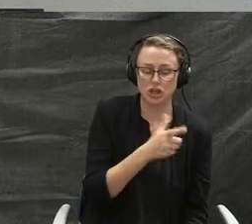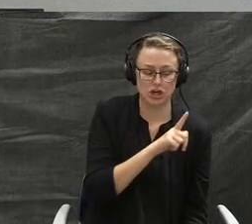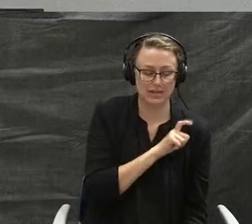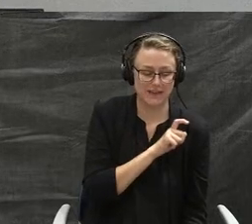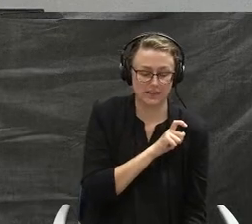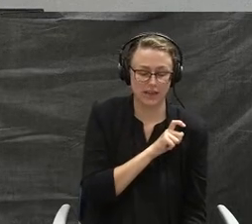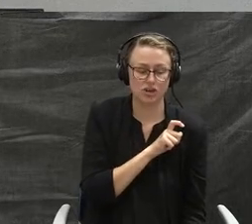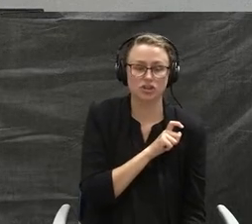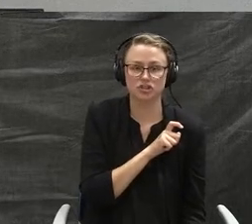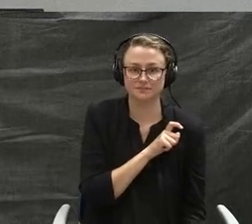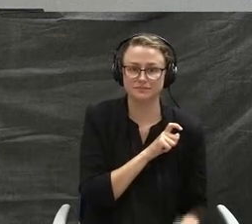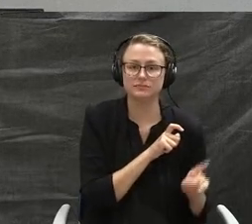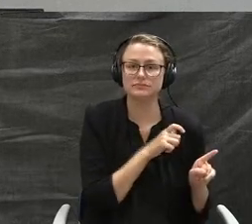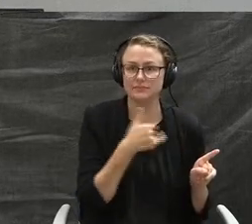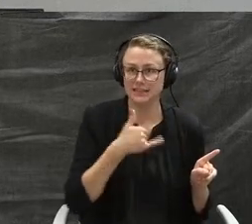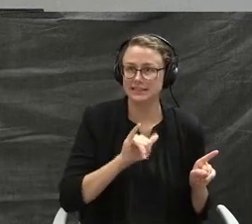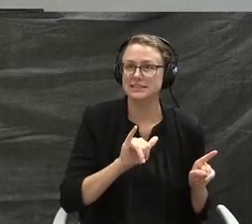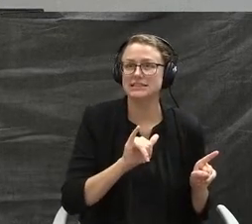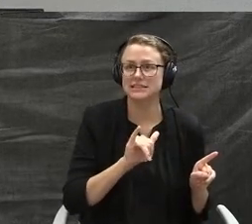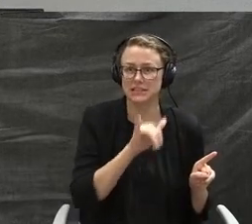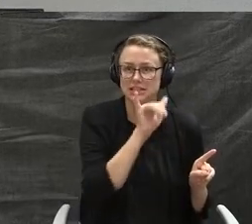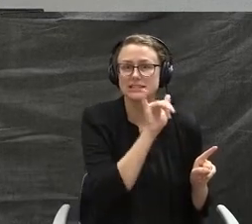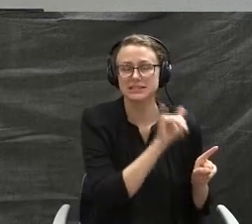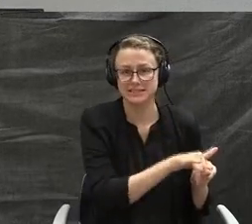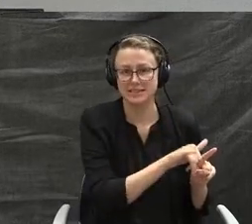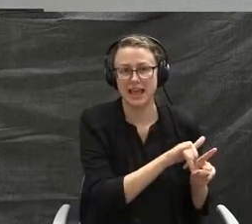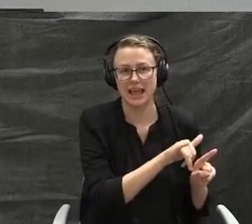they're going to be at Excelsior, so they'll be at